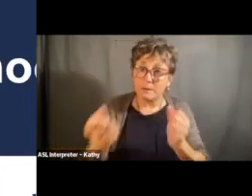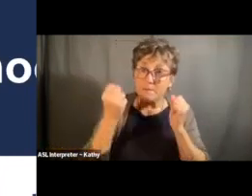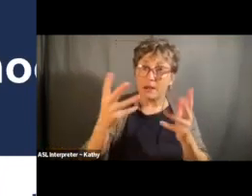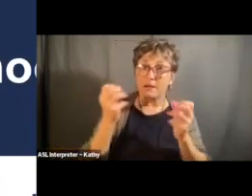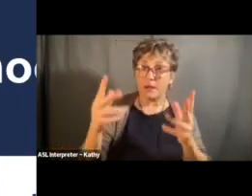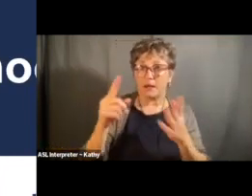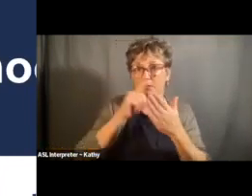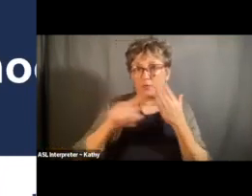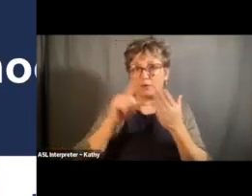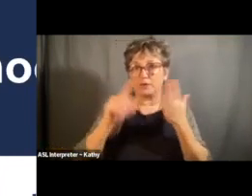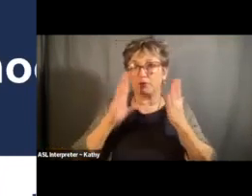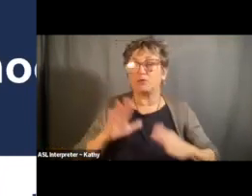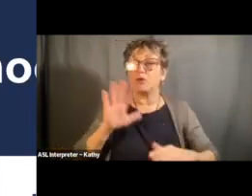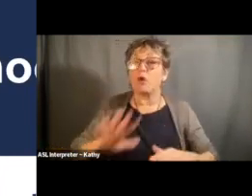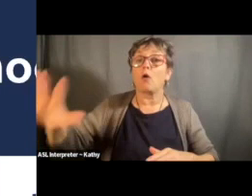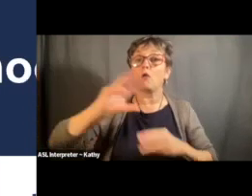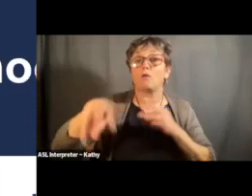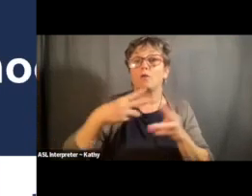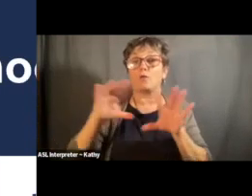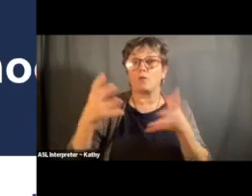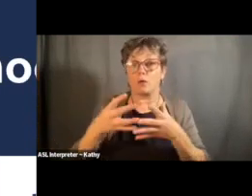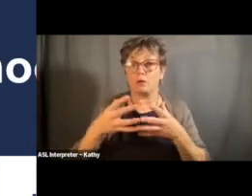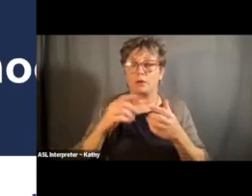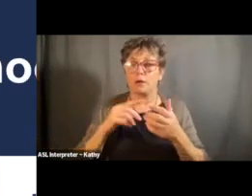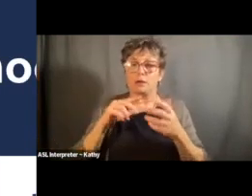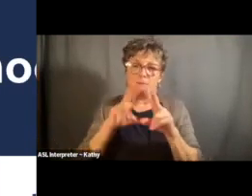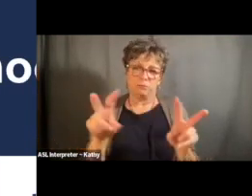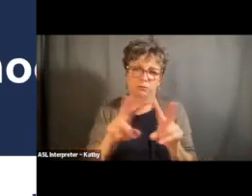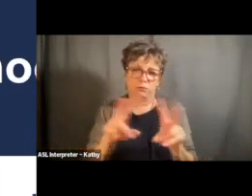from around the world. All of this is to speed up the development of treatments